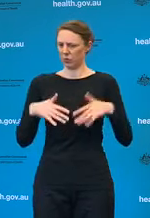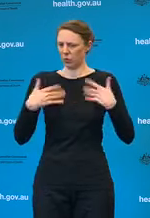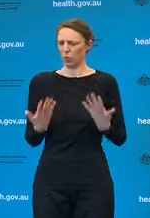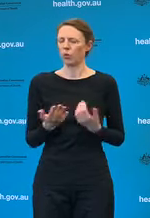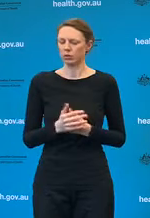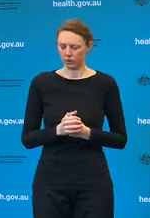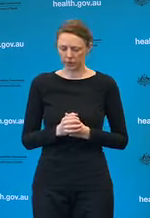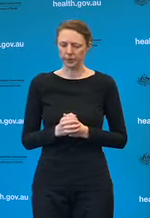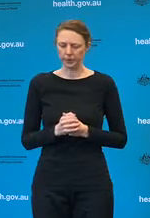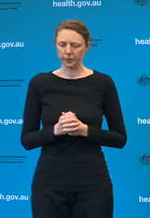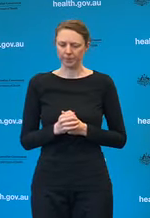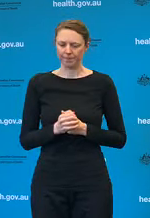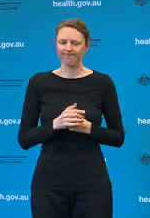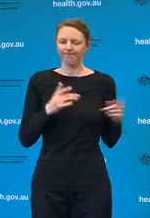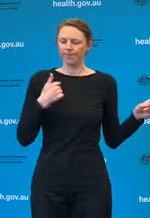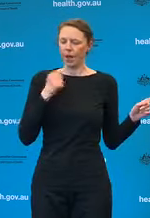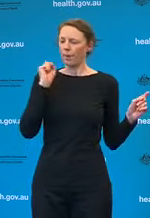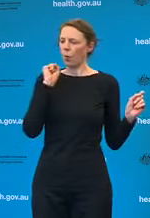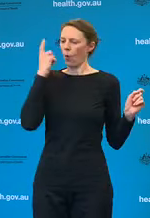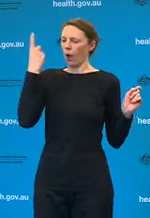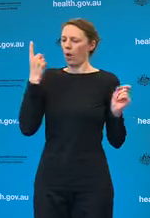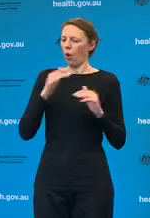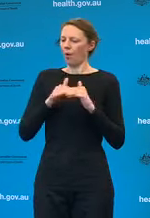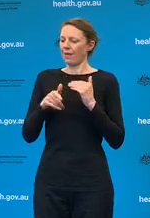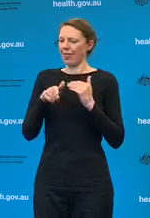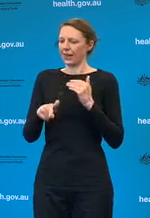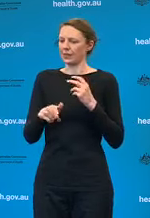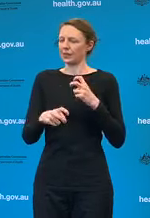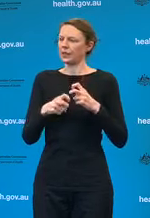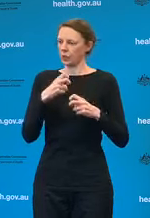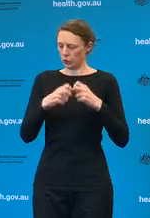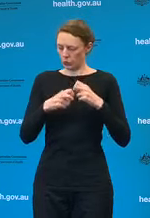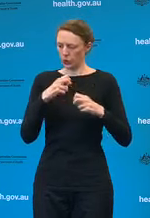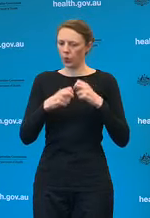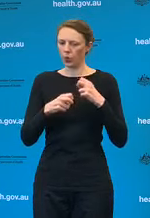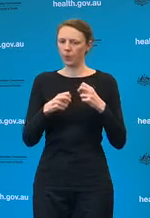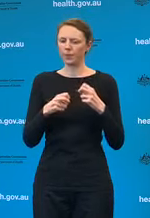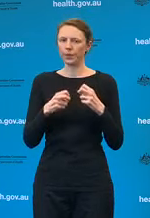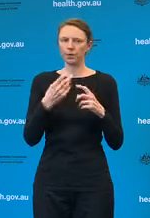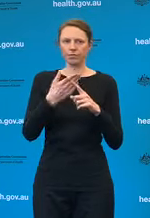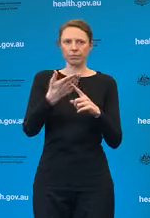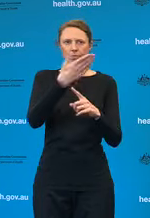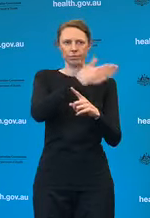produced for the vaccine was from an ethically aborted human